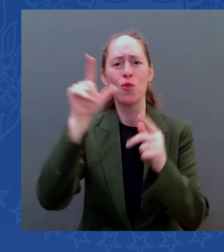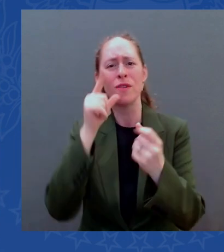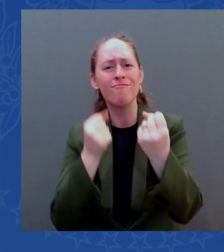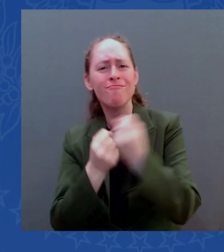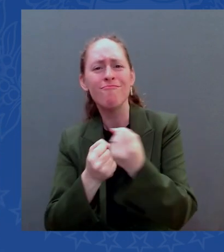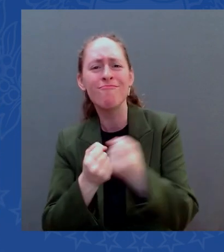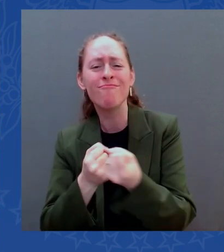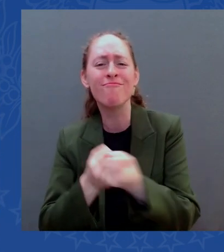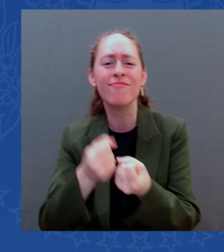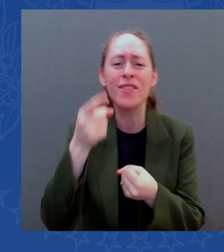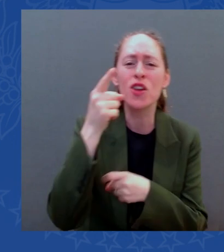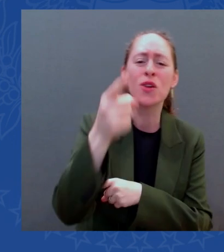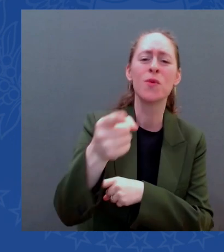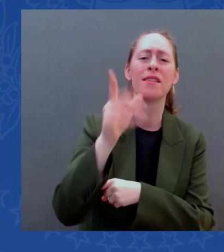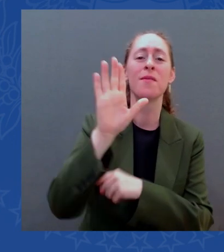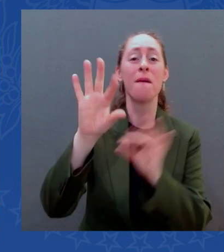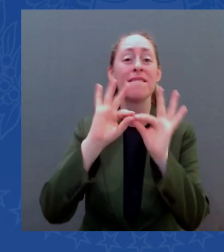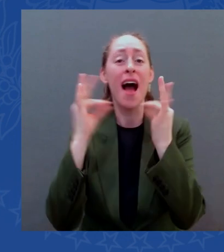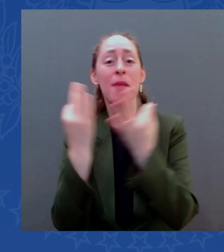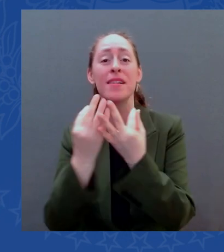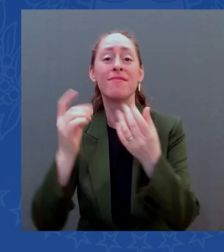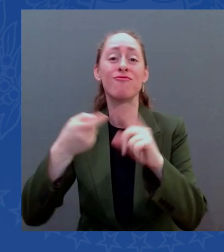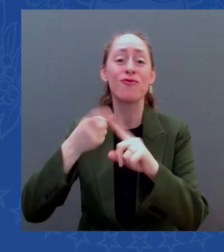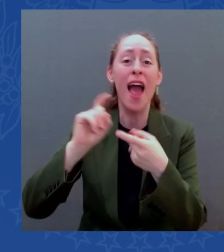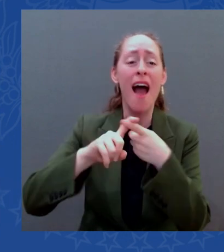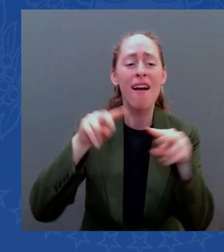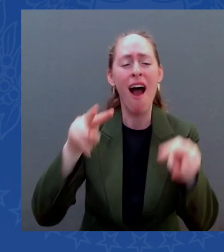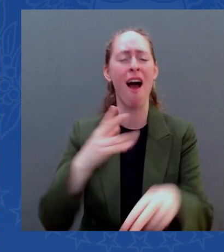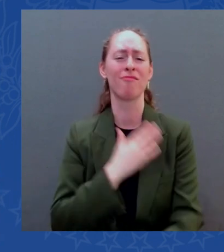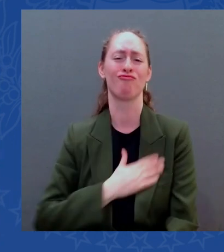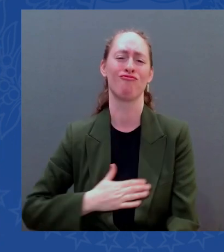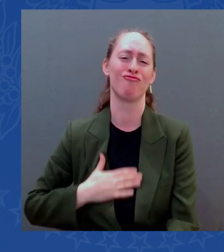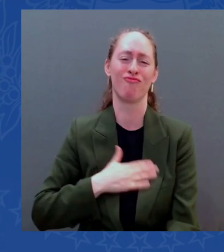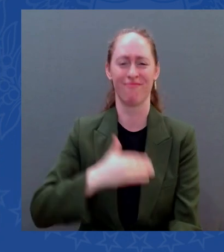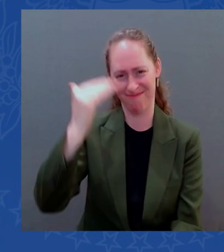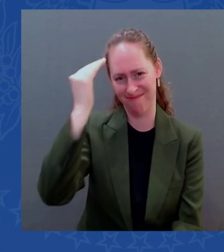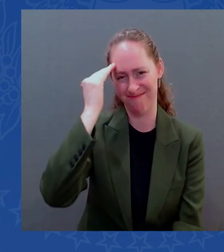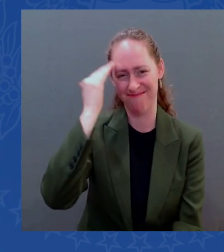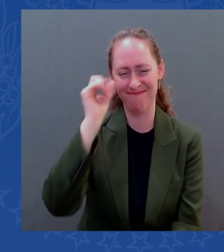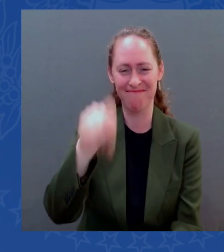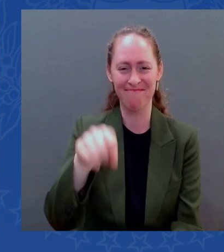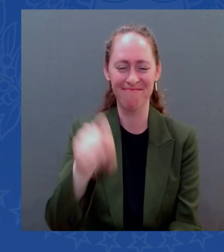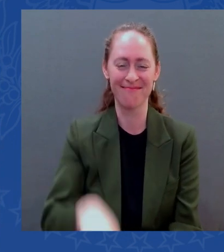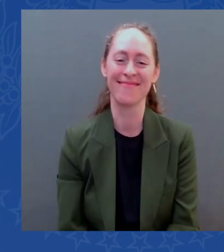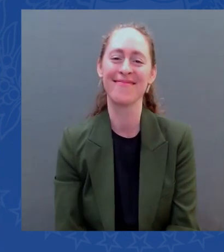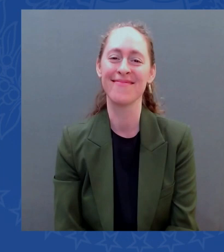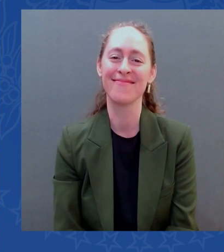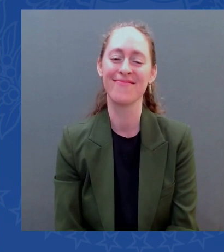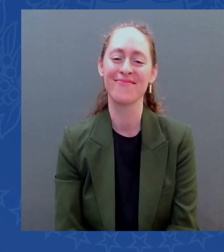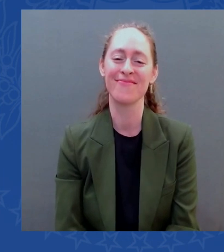Folks, the victory capped off an incredible run by one of the most well-rounded teams in recent memory,